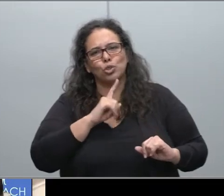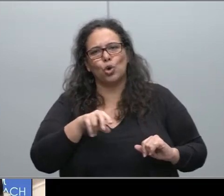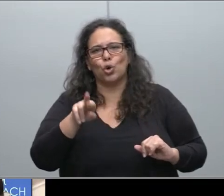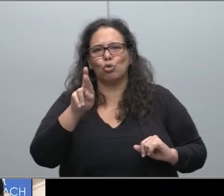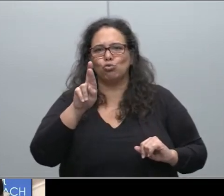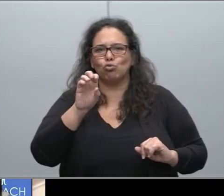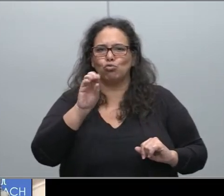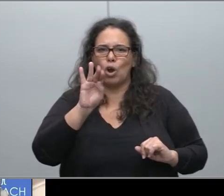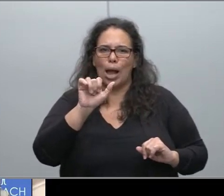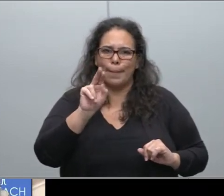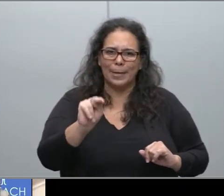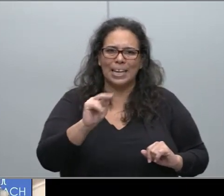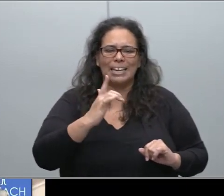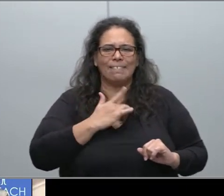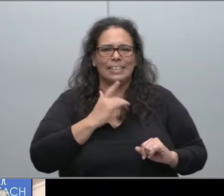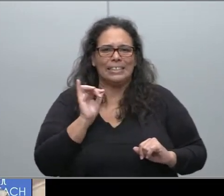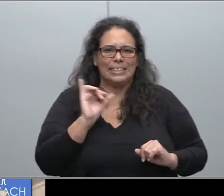in the language preferred.